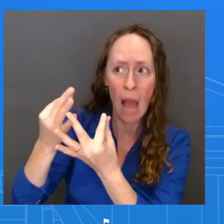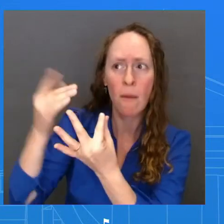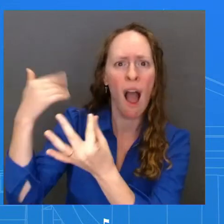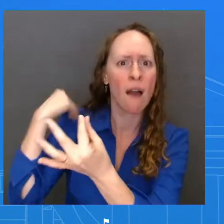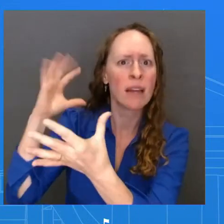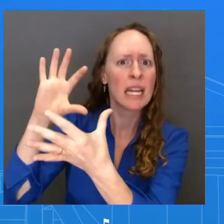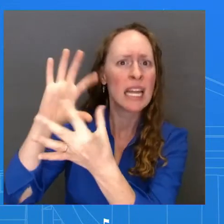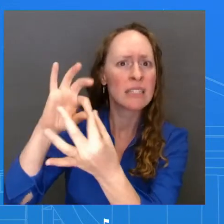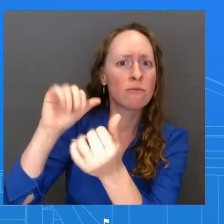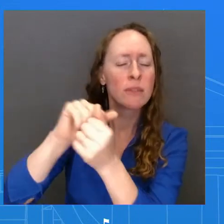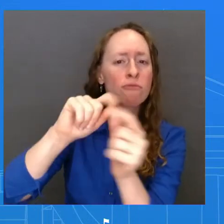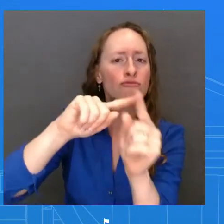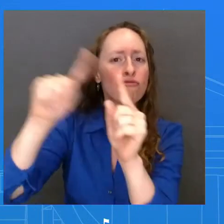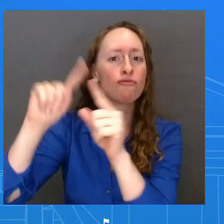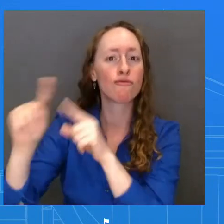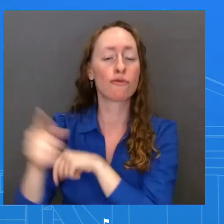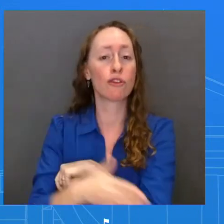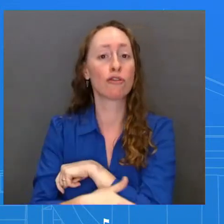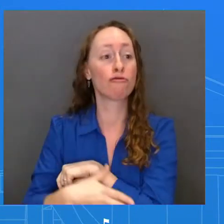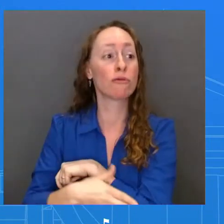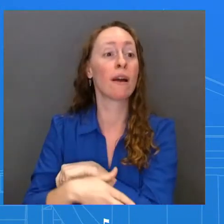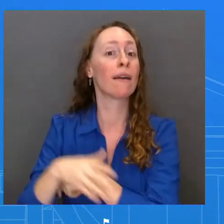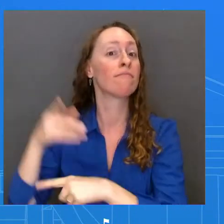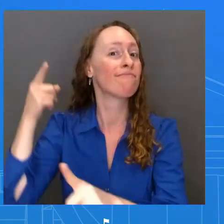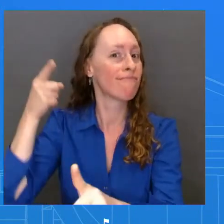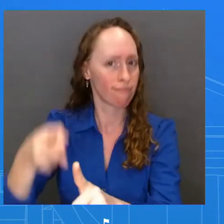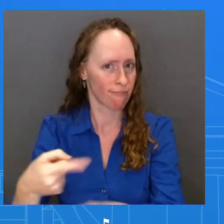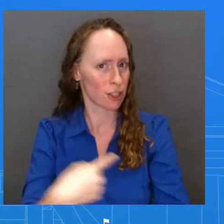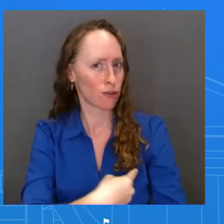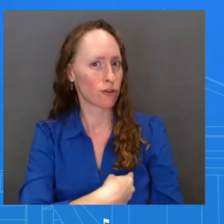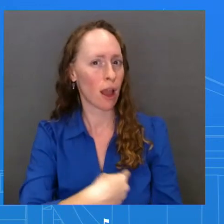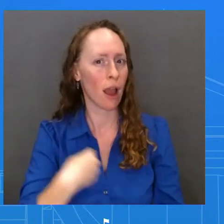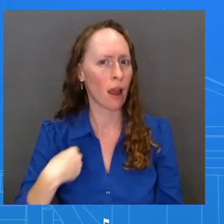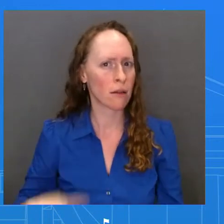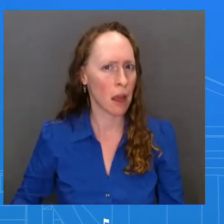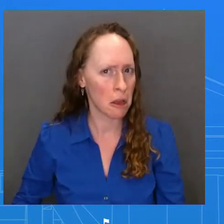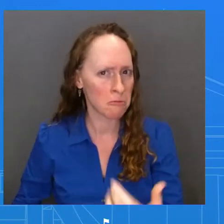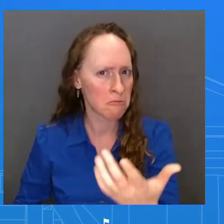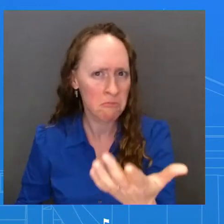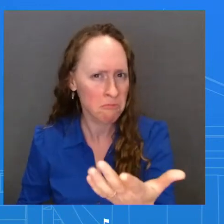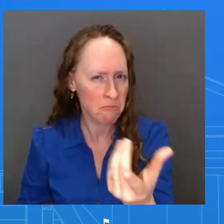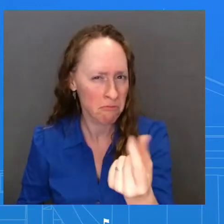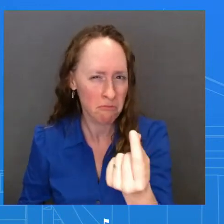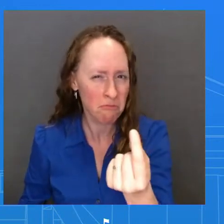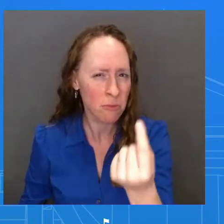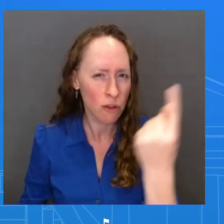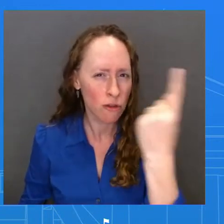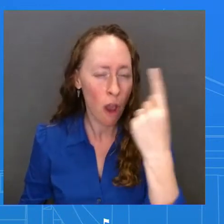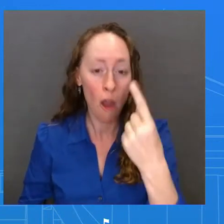And is the administration concerned that Hunter Biden's ties to China pose a national security issue?